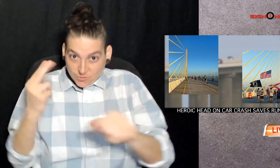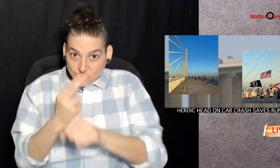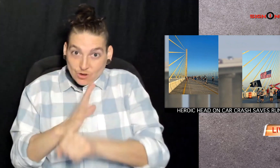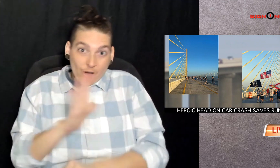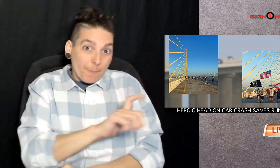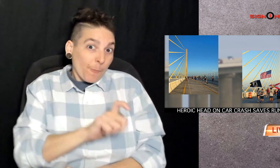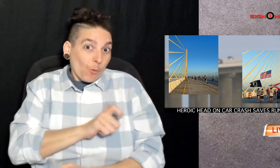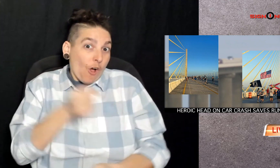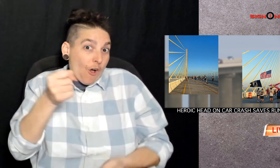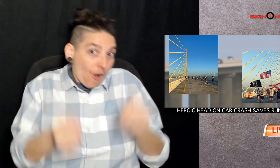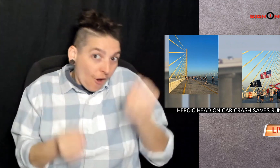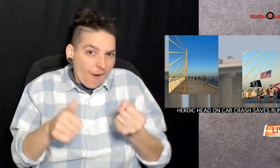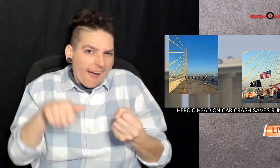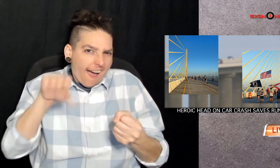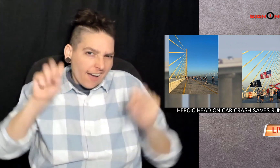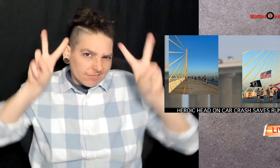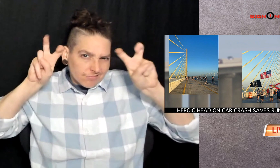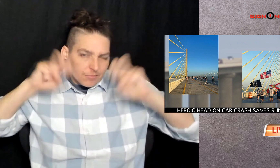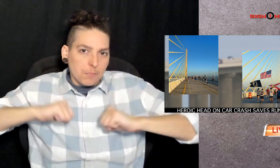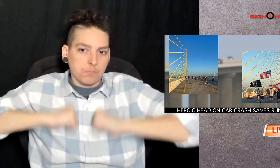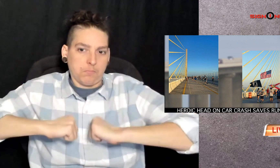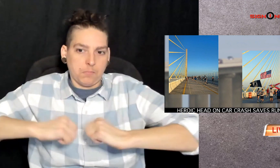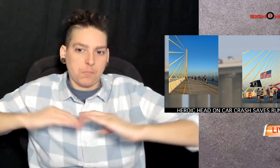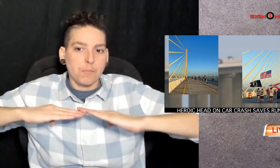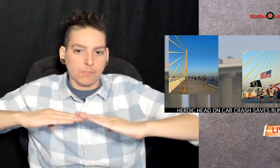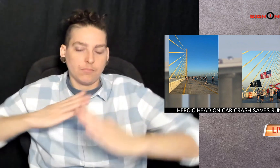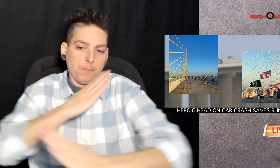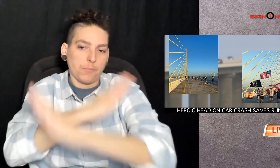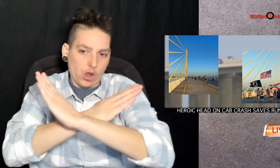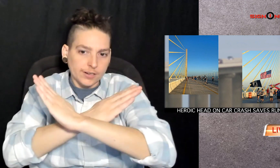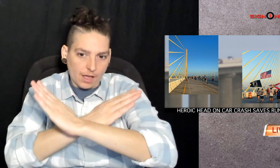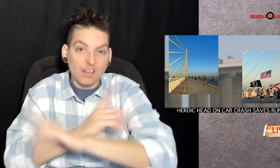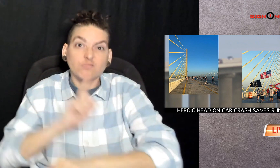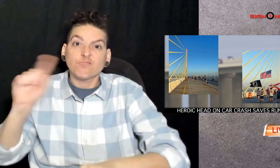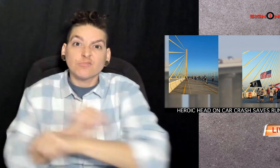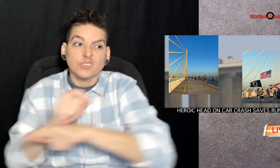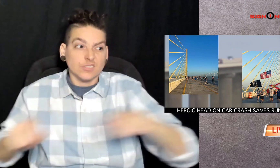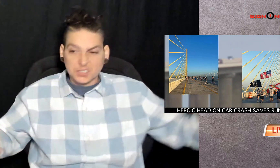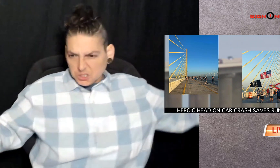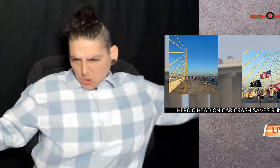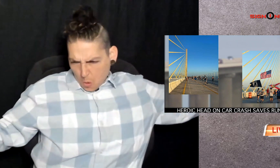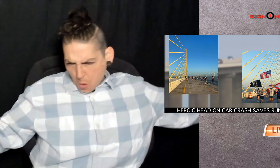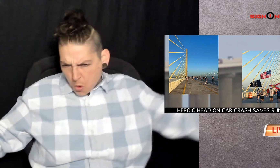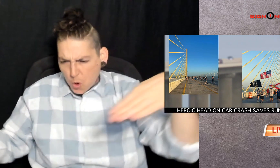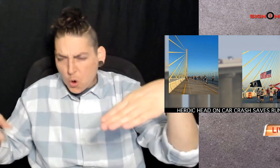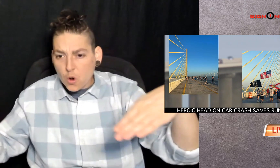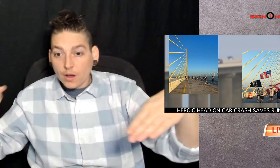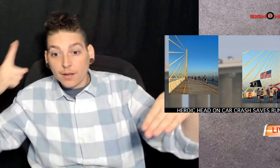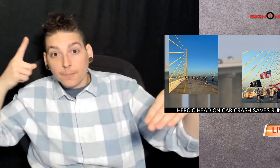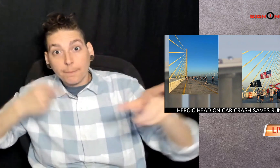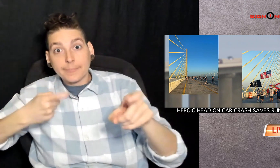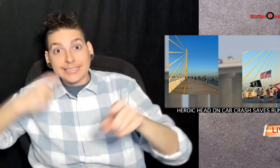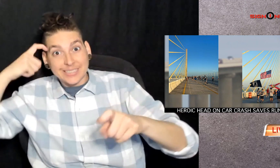Toni Schuck bravely used her patrol vehicle as a barricade stopping the speeding suspect